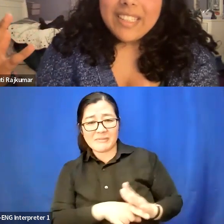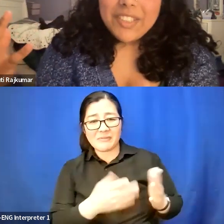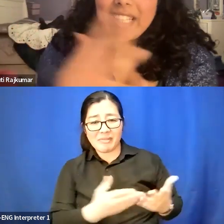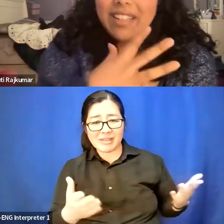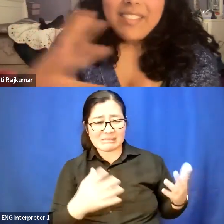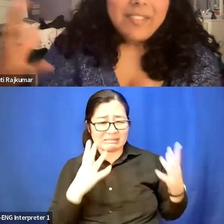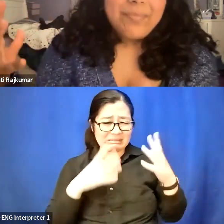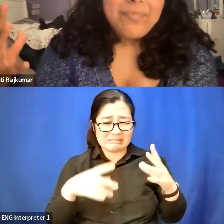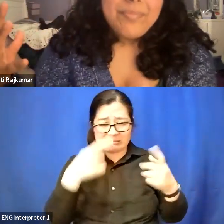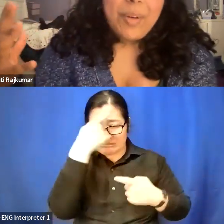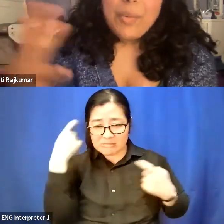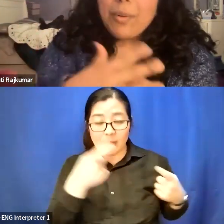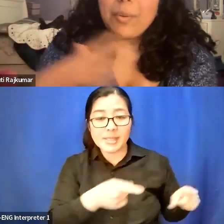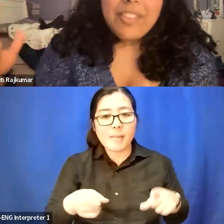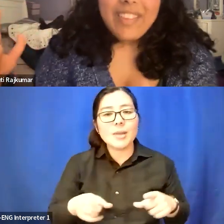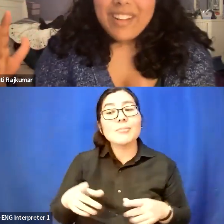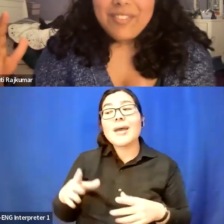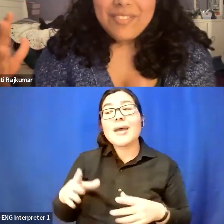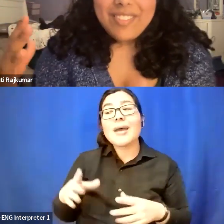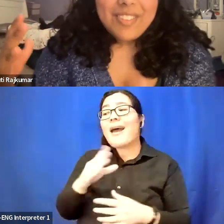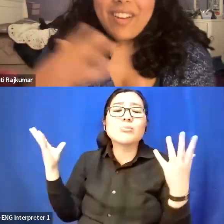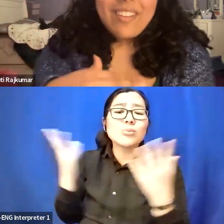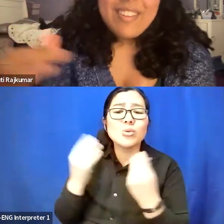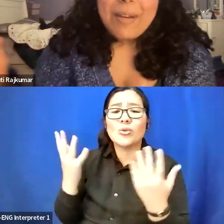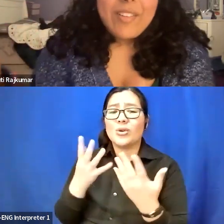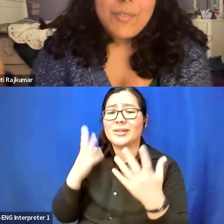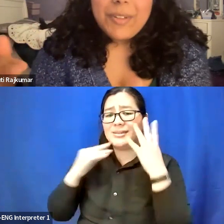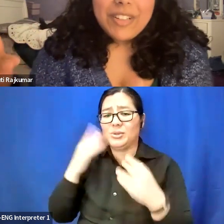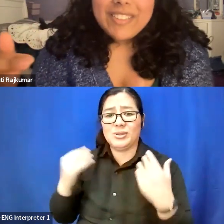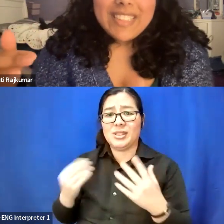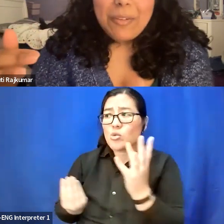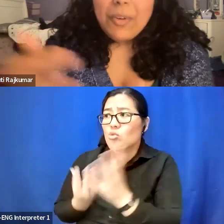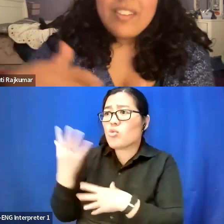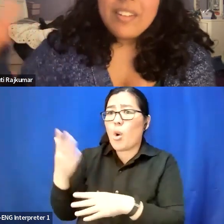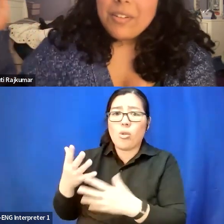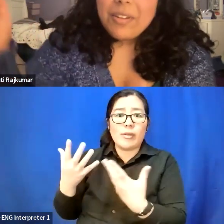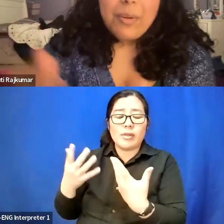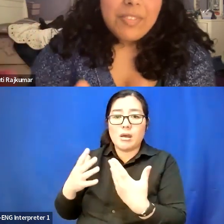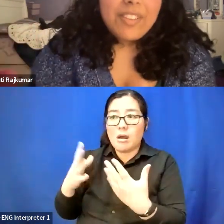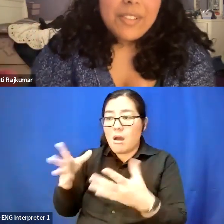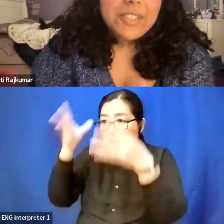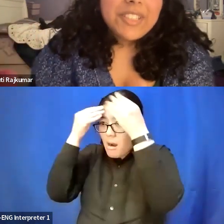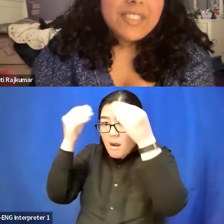and just like all the growth that I've done in the past few years and will continue to do hopefully in the future.